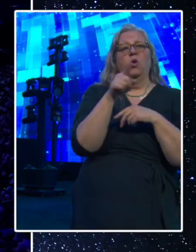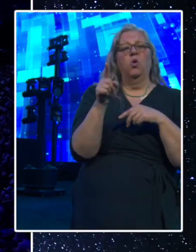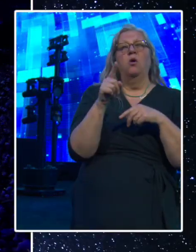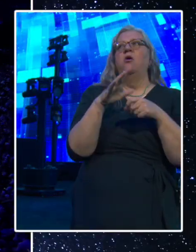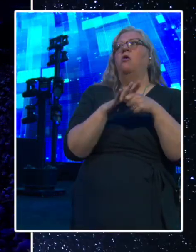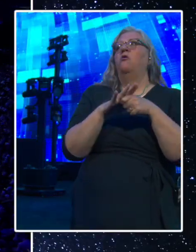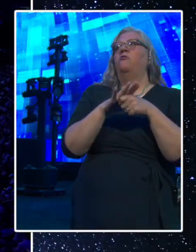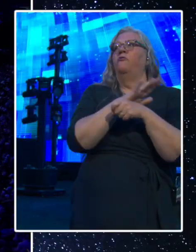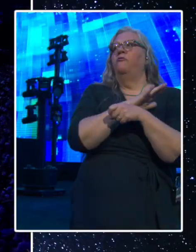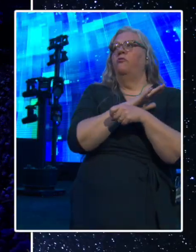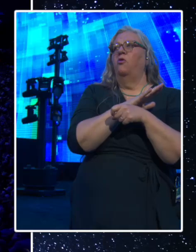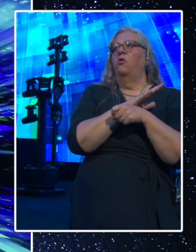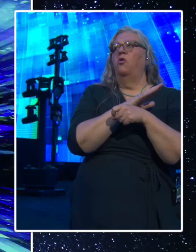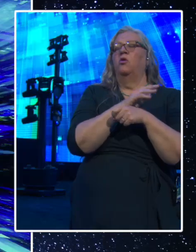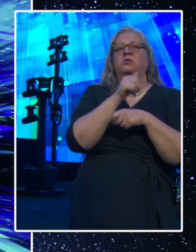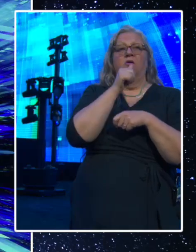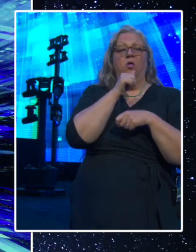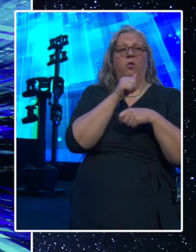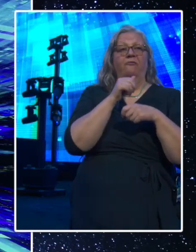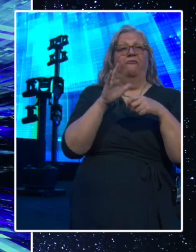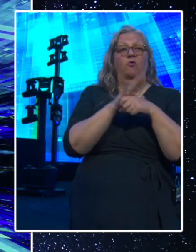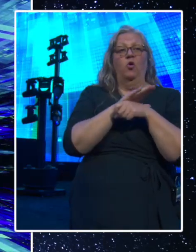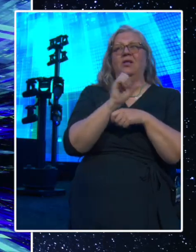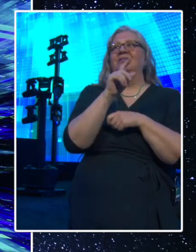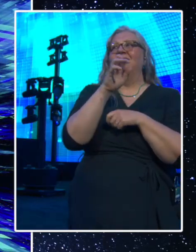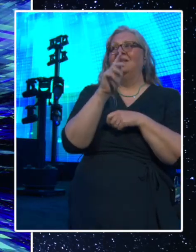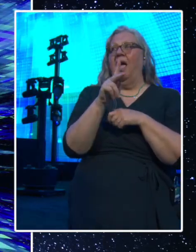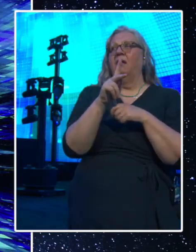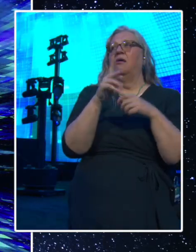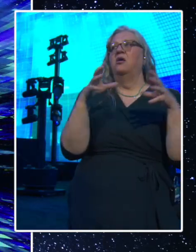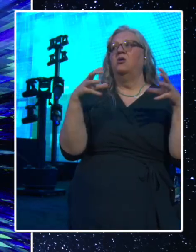This fault tolerant, full stack combination of infrastructure and software